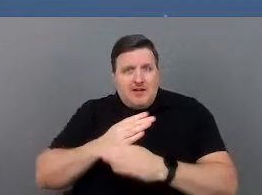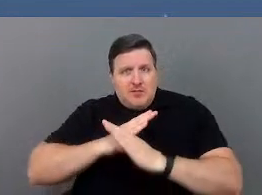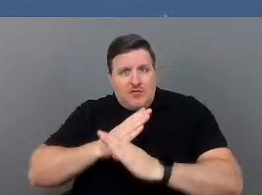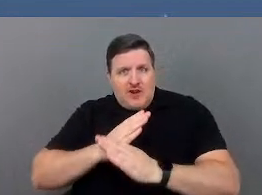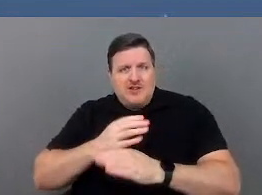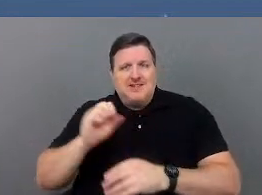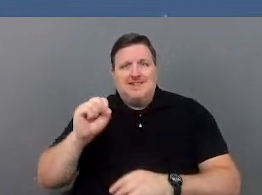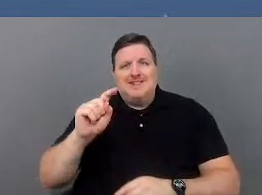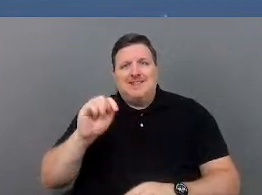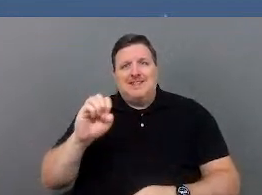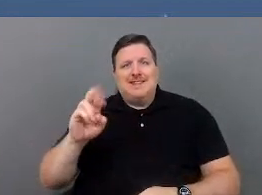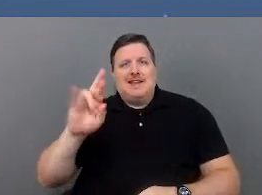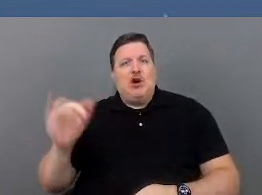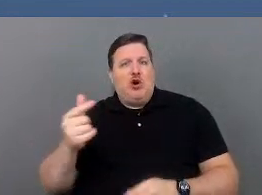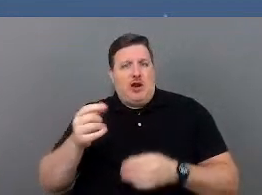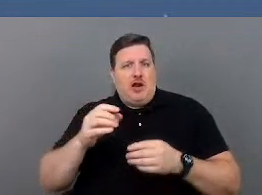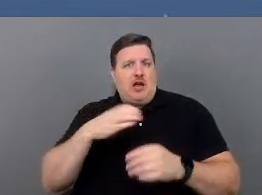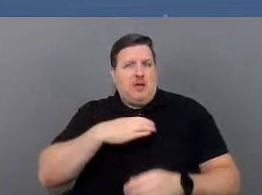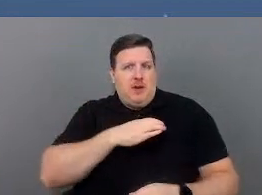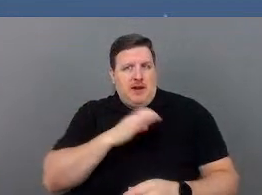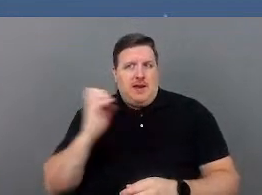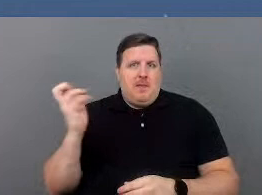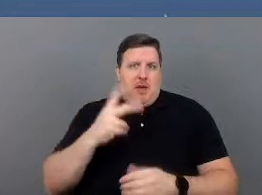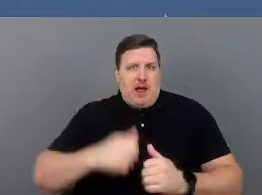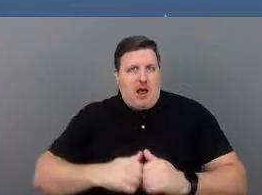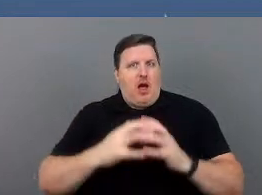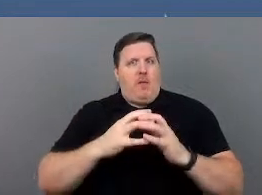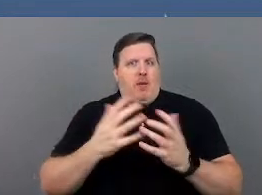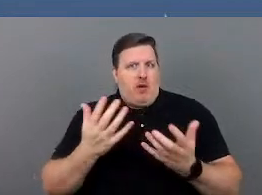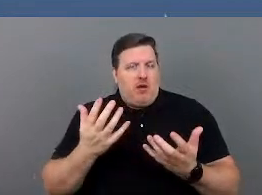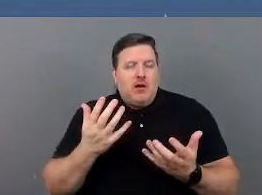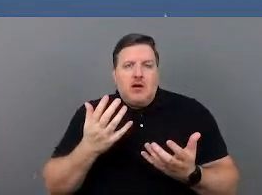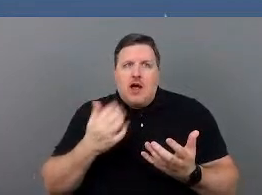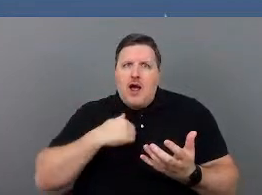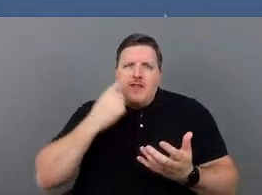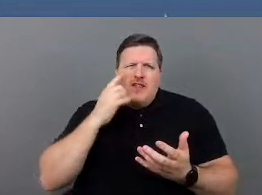I THINK WE COULD USE THAT ALONG WITH ALL OF THE OTHER COMMUNITY INTERVENTION AND PREVENTION SERVICES.